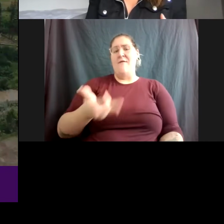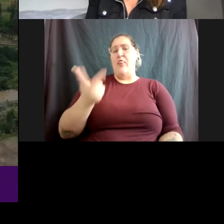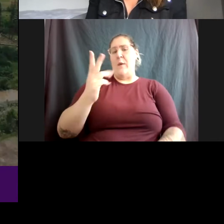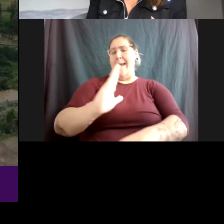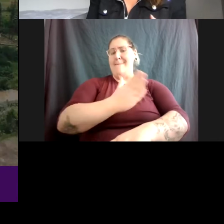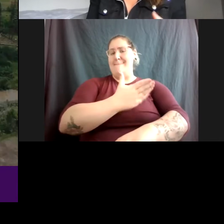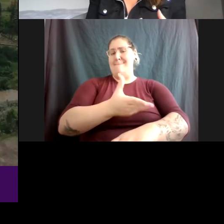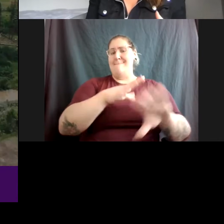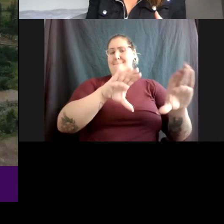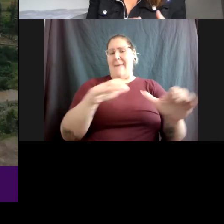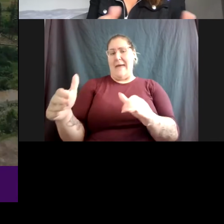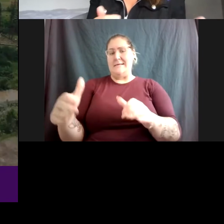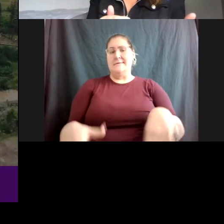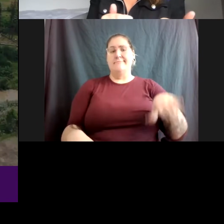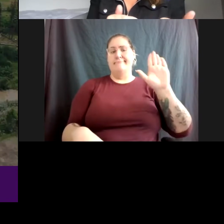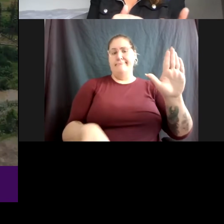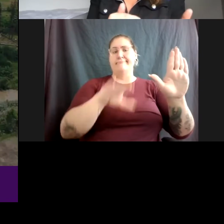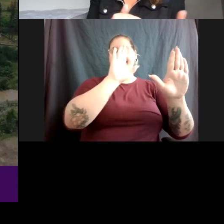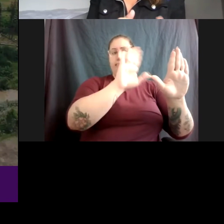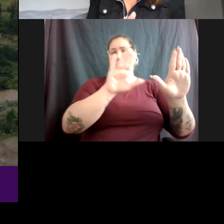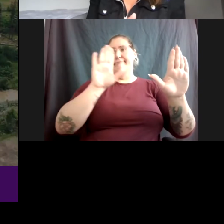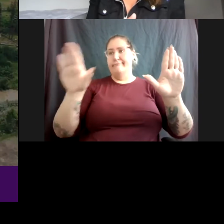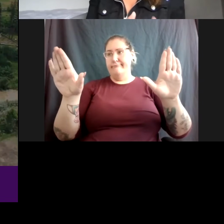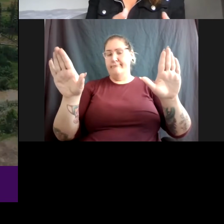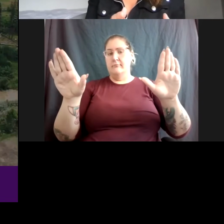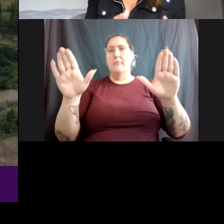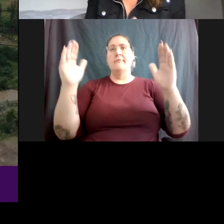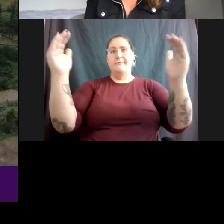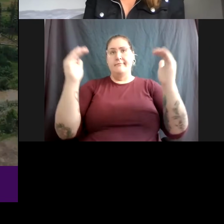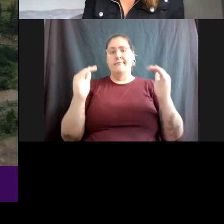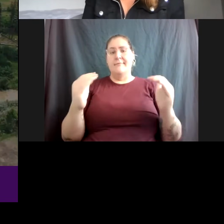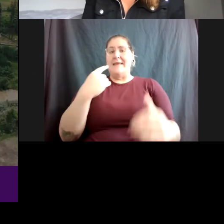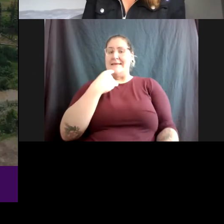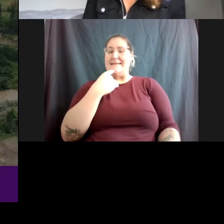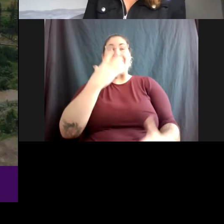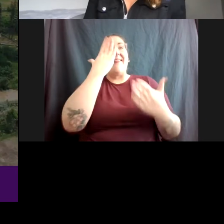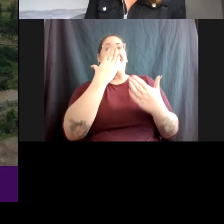Left, and Green Mountain, and then underneath thanks to our sponsors, snug. When we look